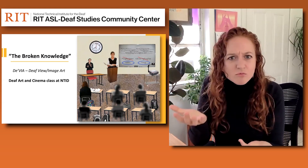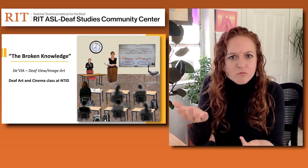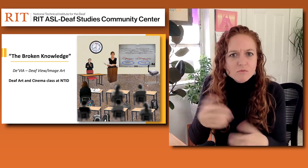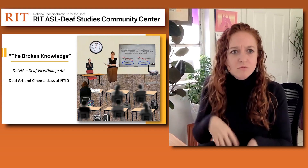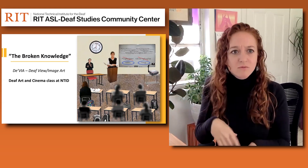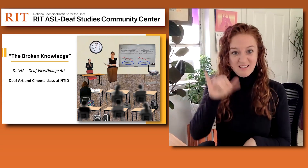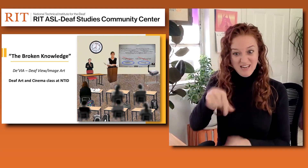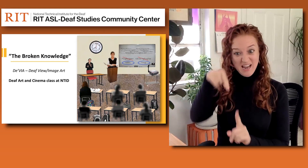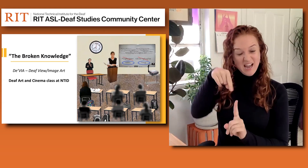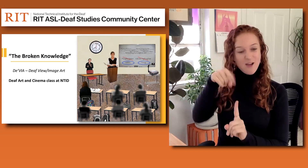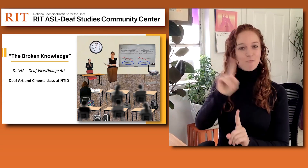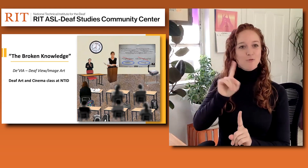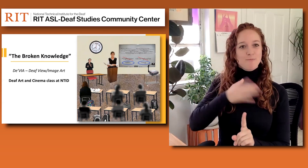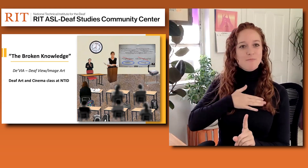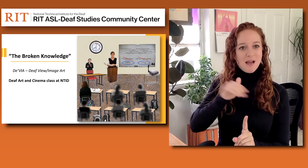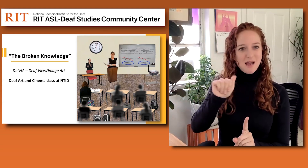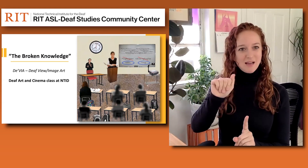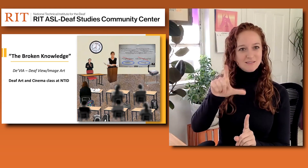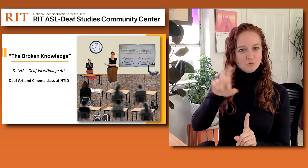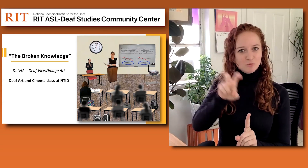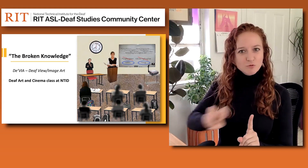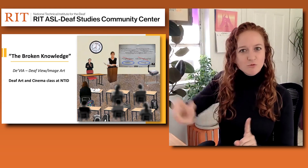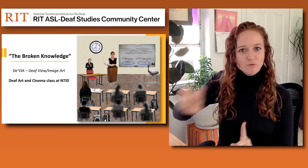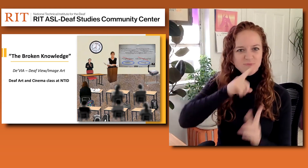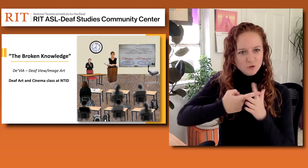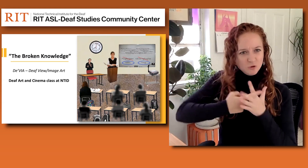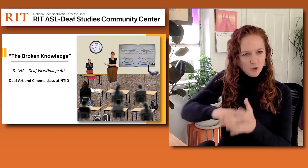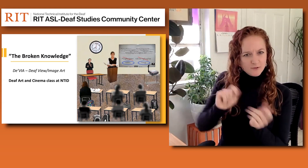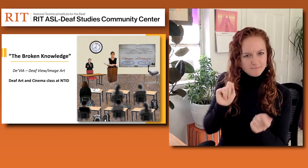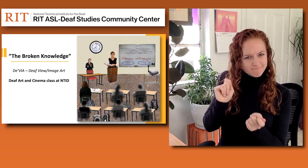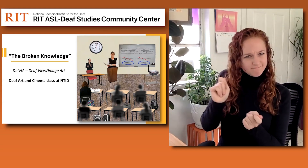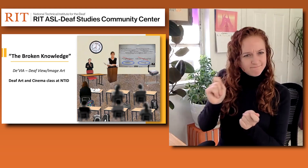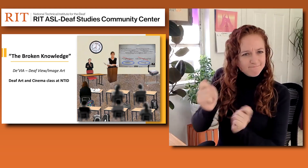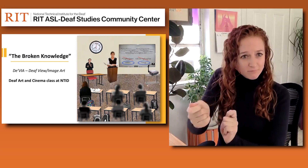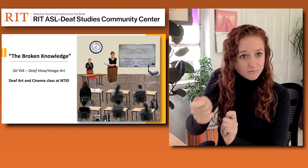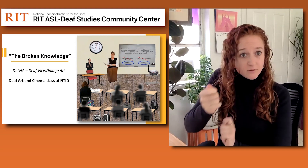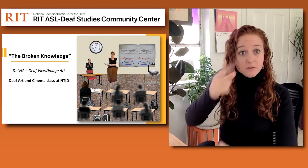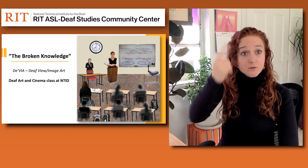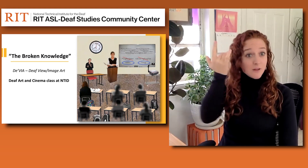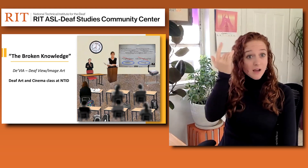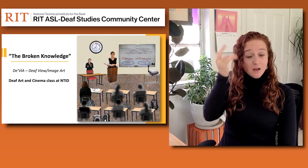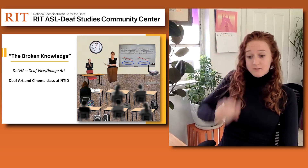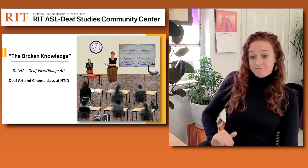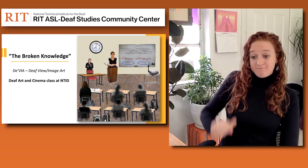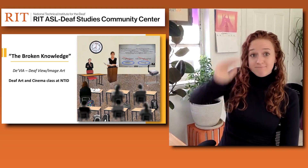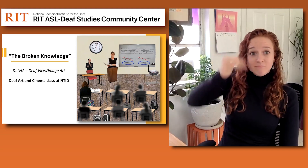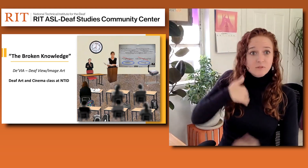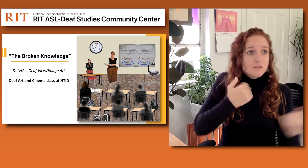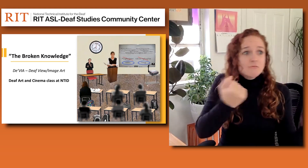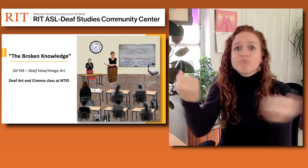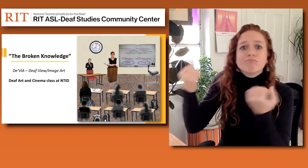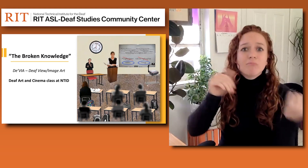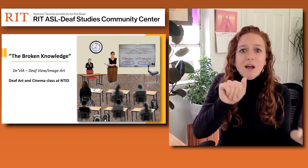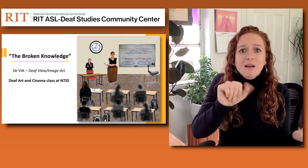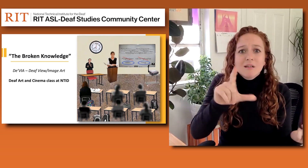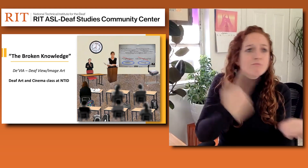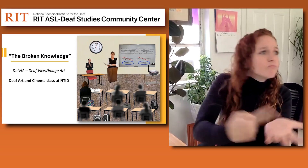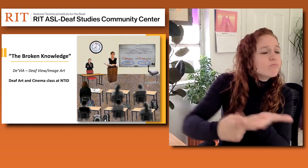and figure out, why am I missing these pieces of information? That's really where my ASL journey started and started to change.